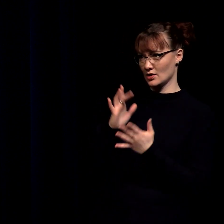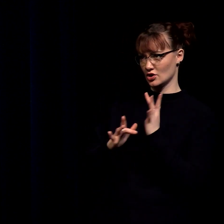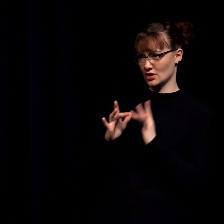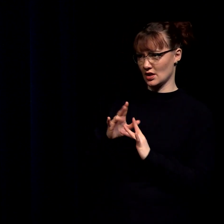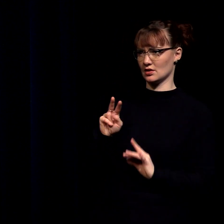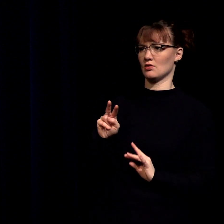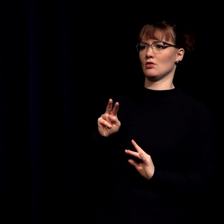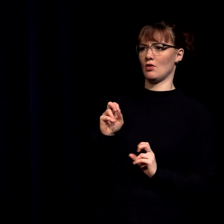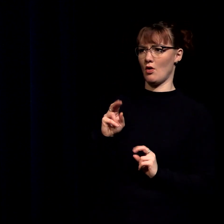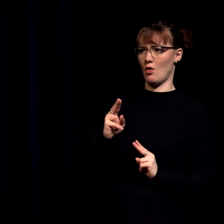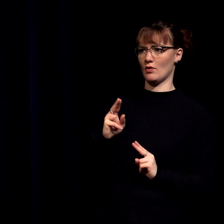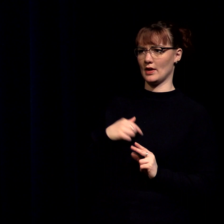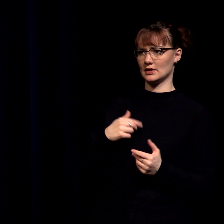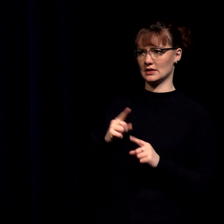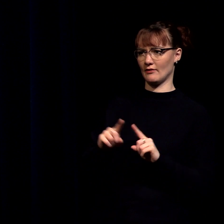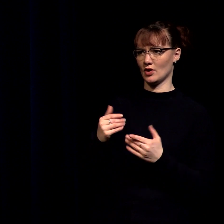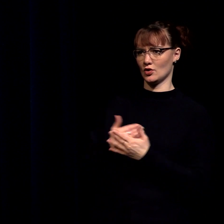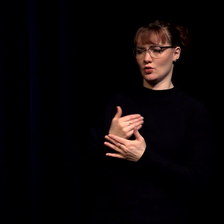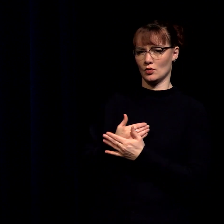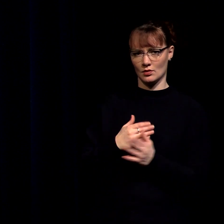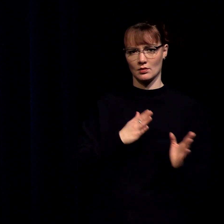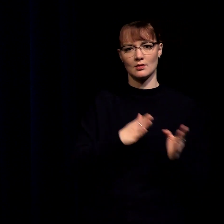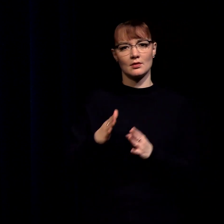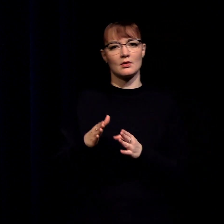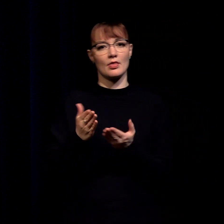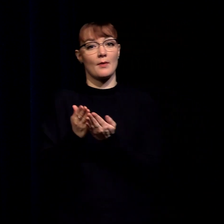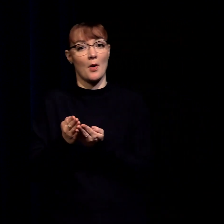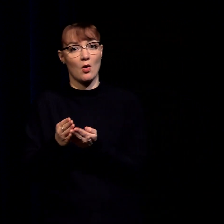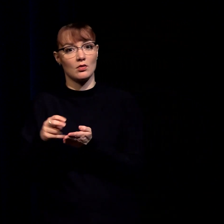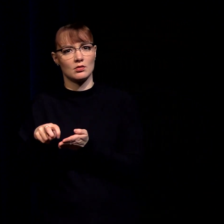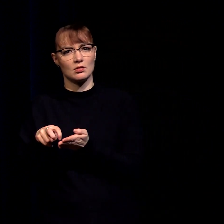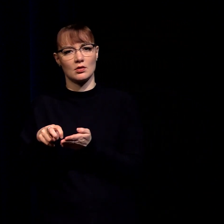and here now in the boat, the same thing, a new authority.